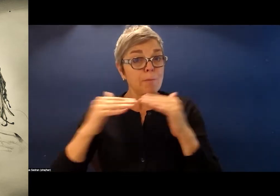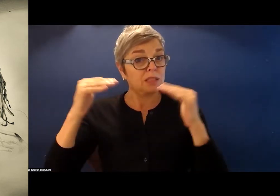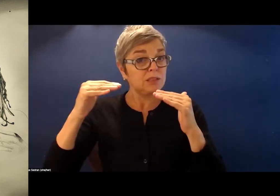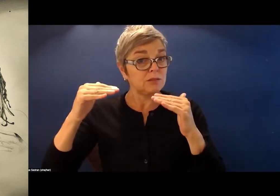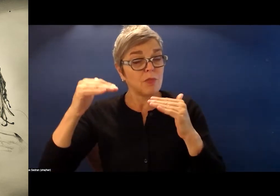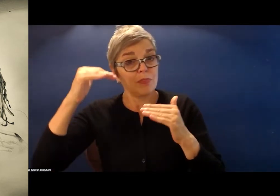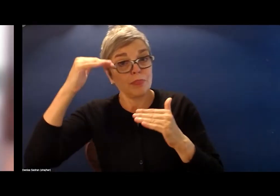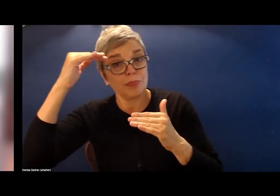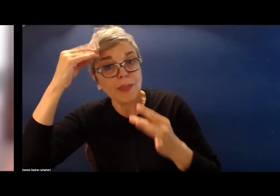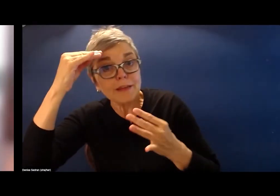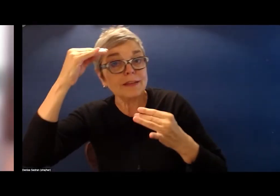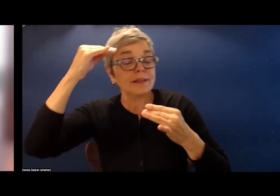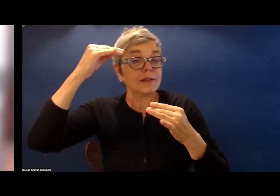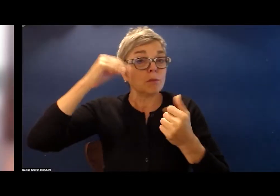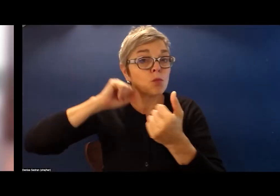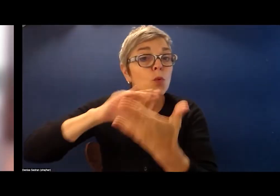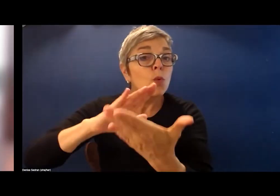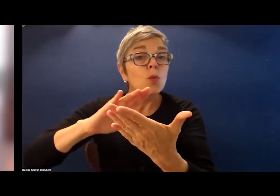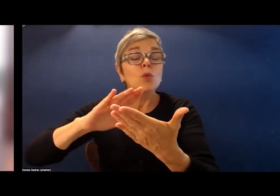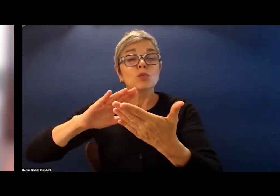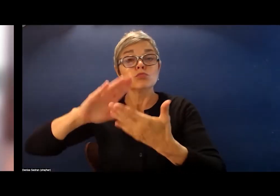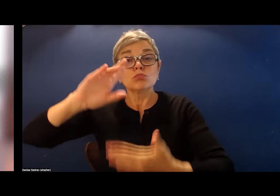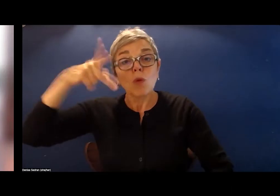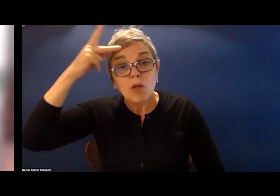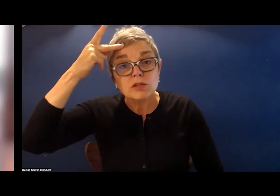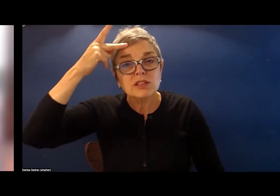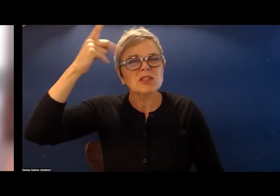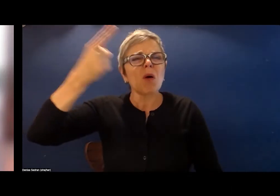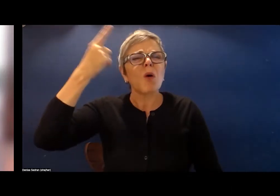It wasn't integrated into everything else that we were doing.